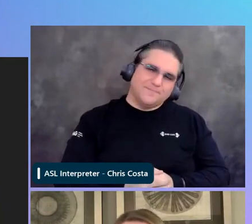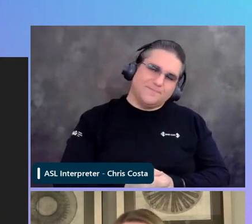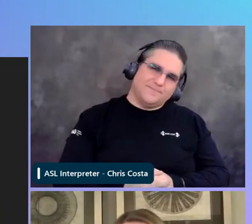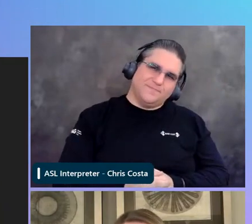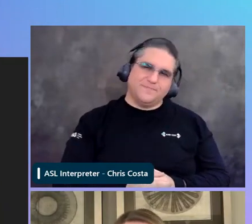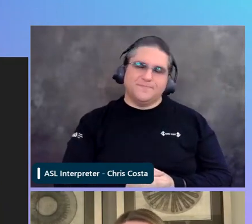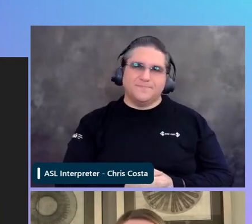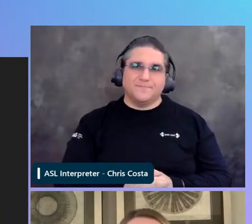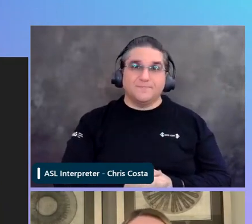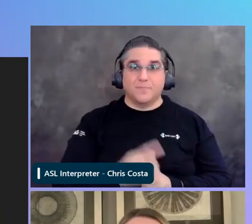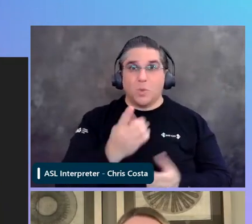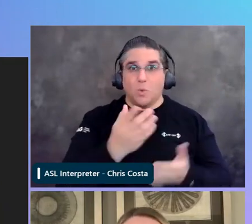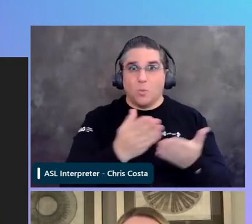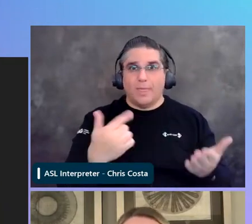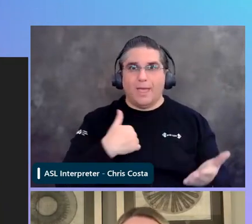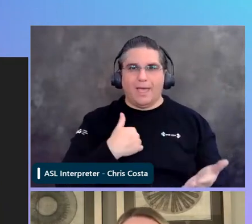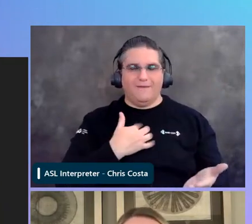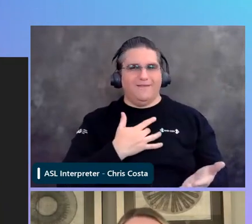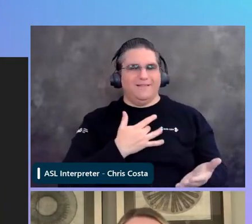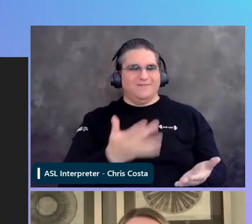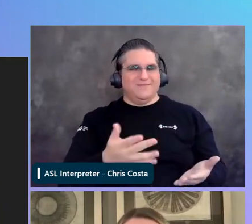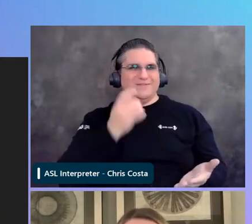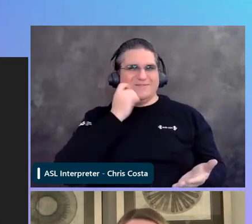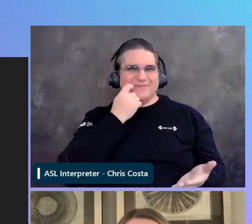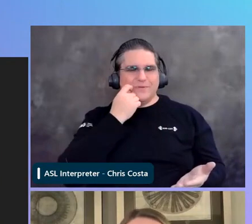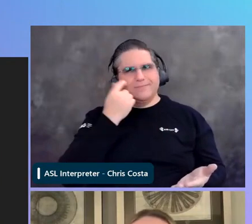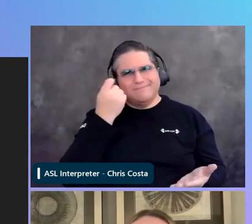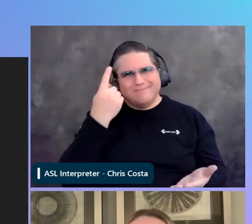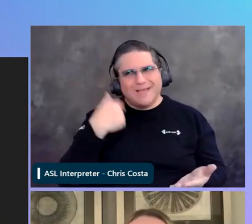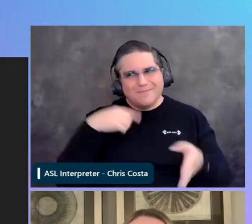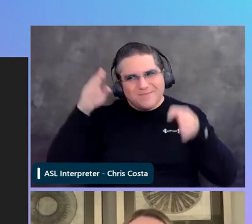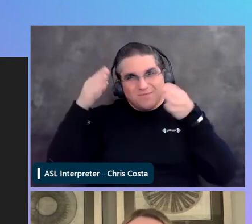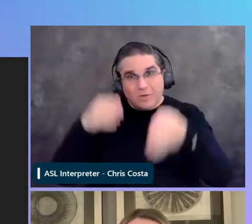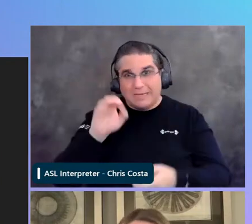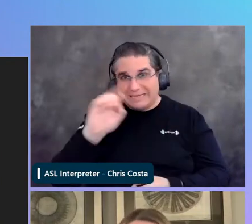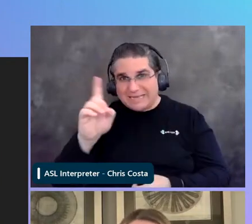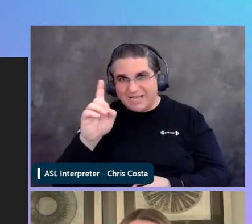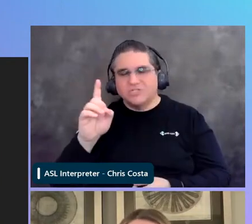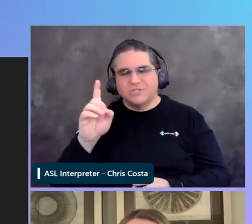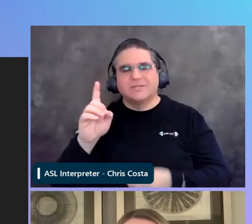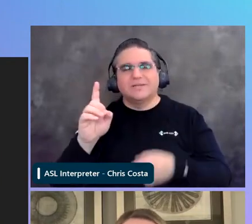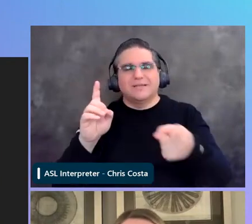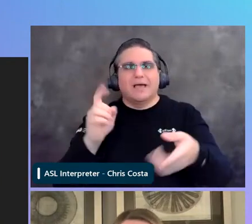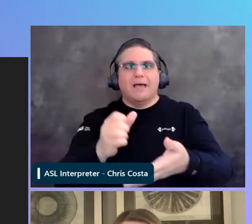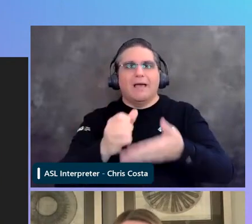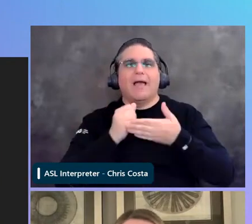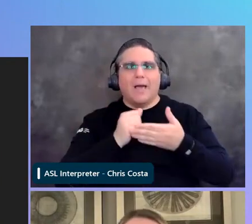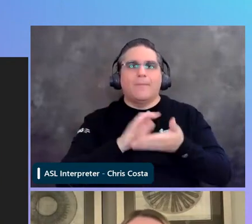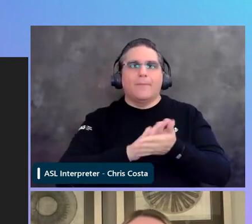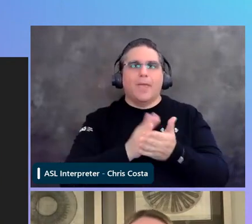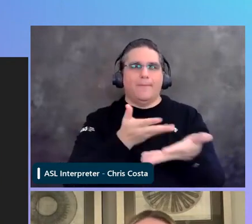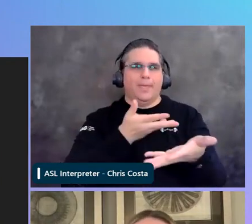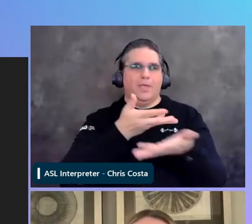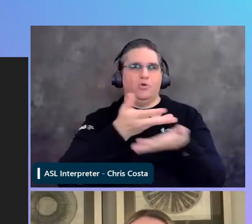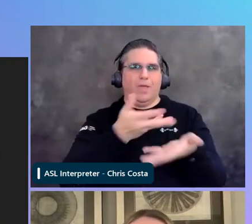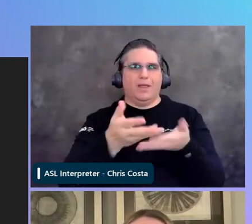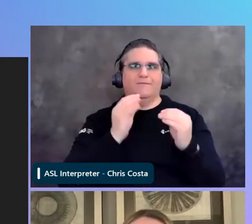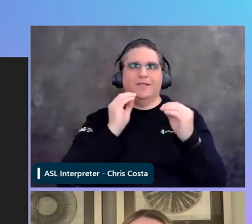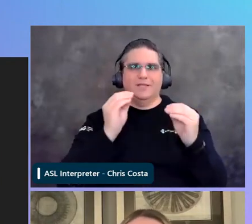with the education focus that I'm in, um, it can act as an interactive instructor. It can provide guidance and assistance